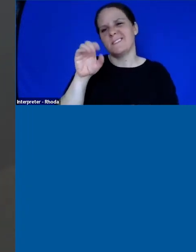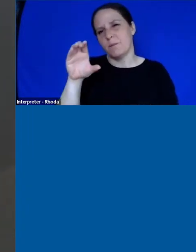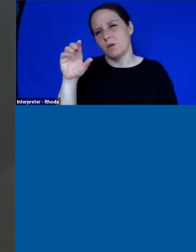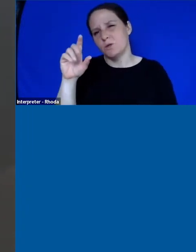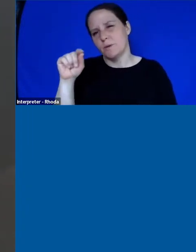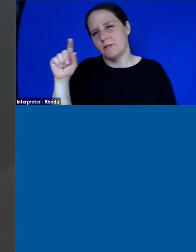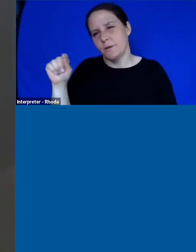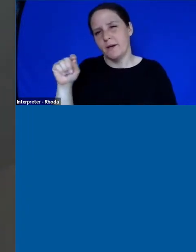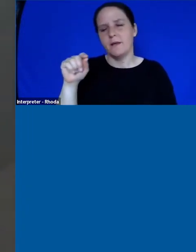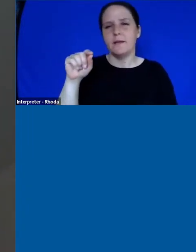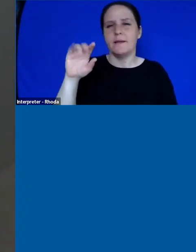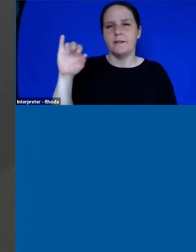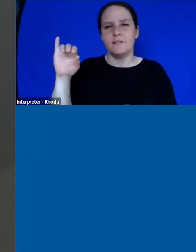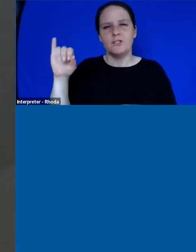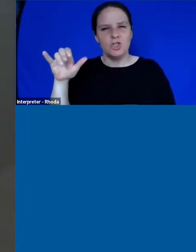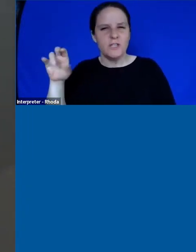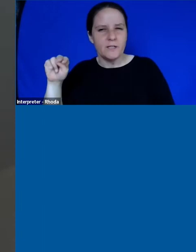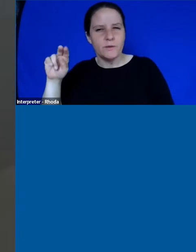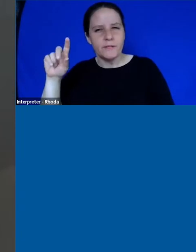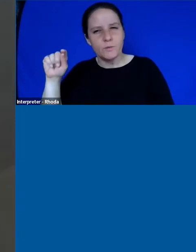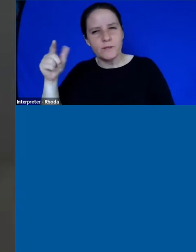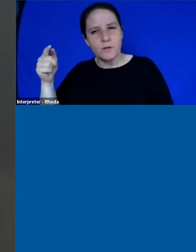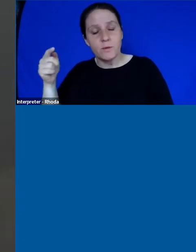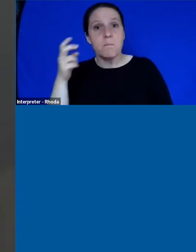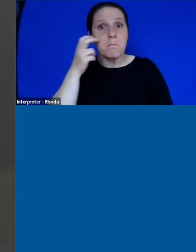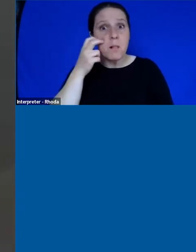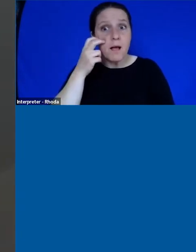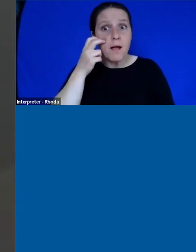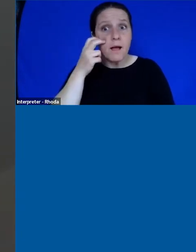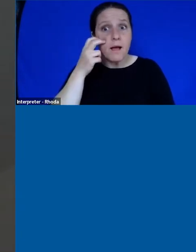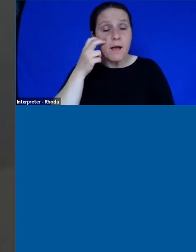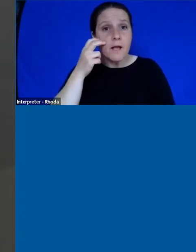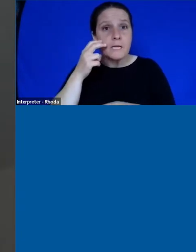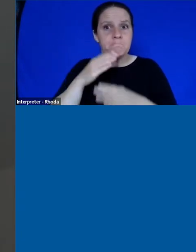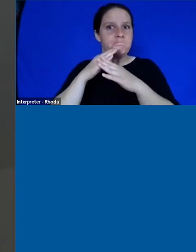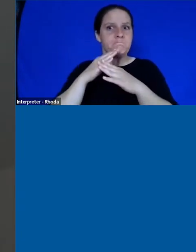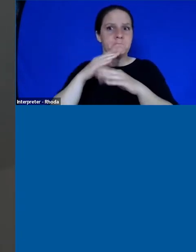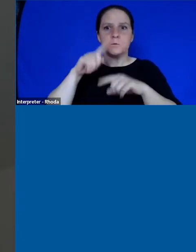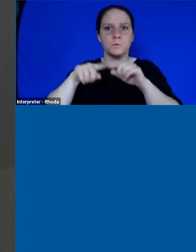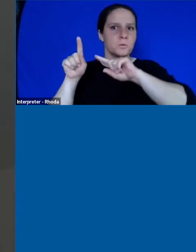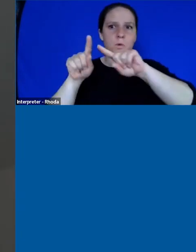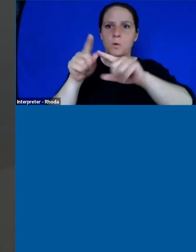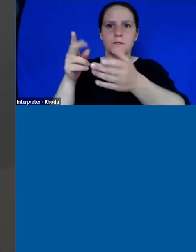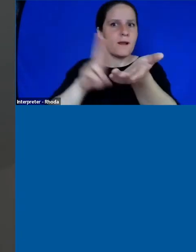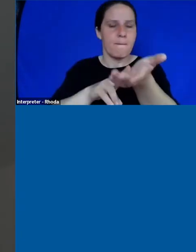blind people were not able to go and sign up to get a vaccine. The forms were completely inaccessible.